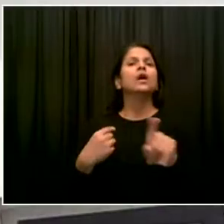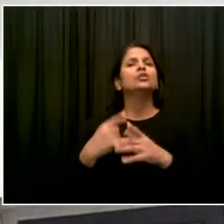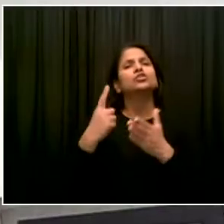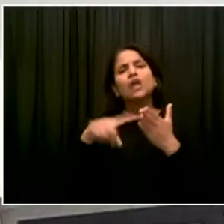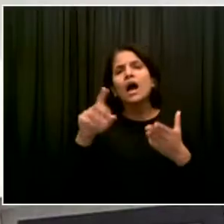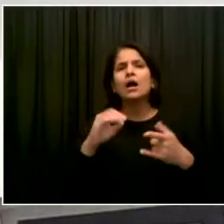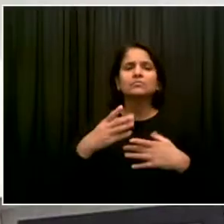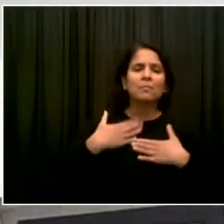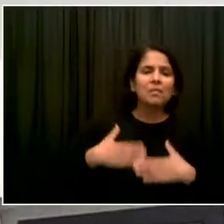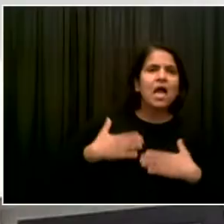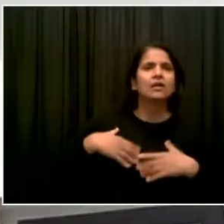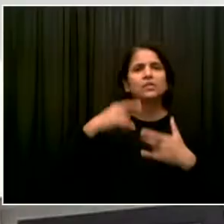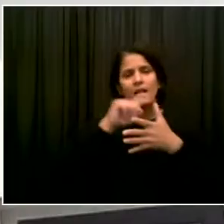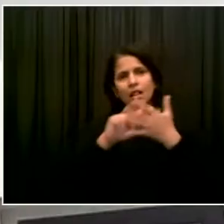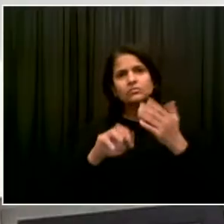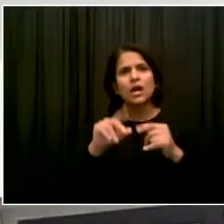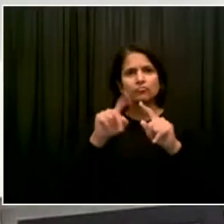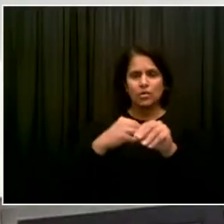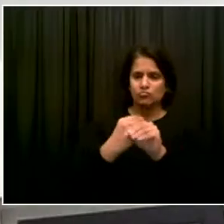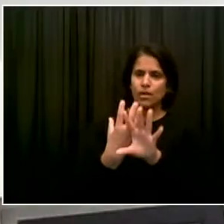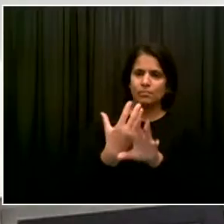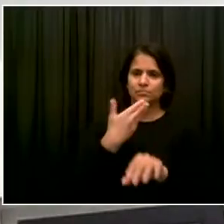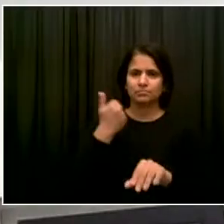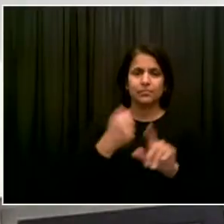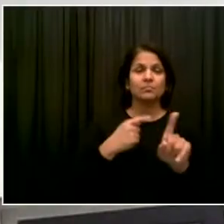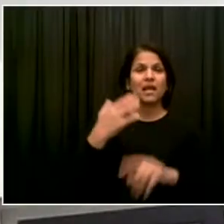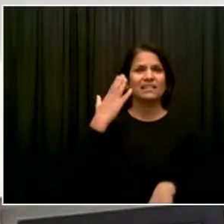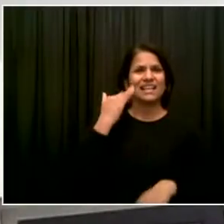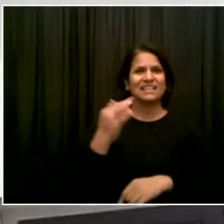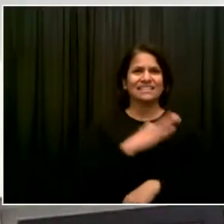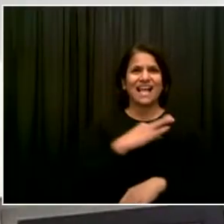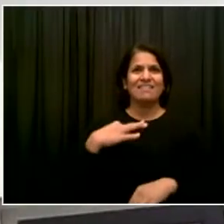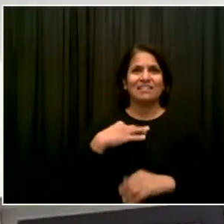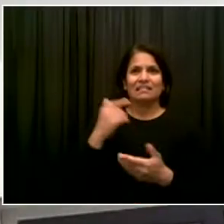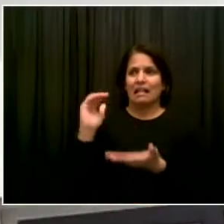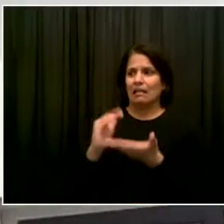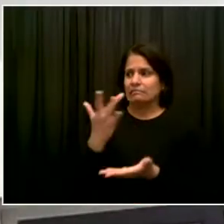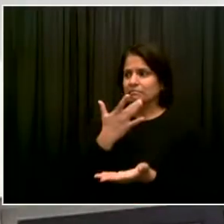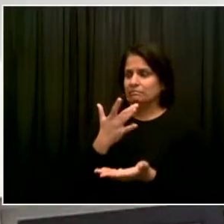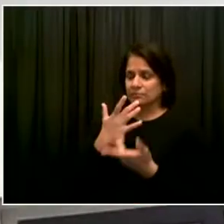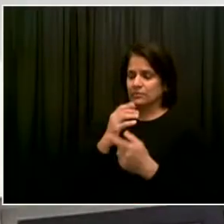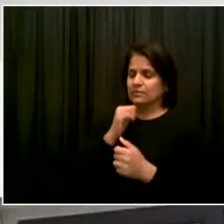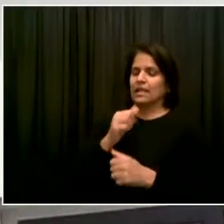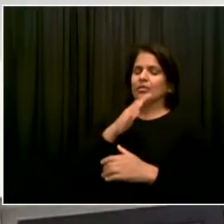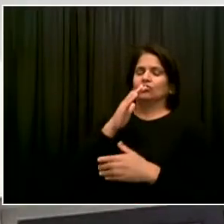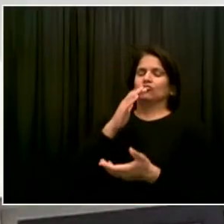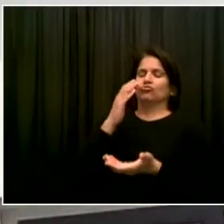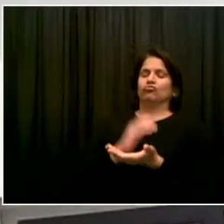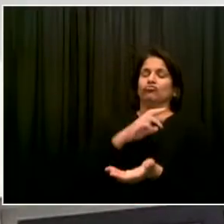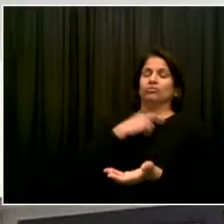REDEPLOYING NURSES AND STAFF ASSISTANCE INTO